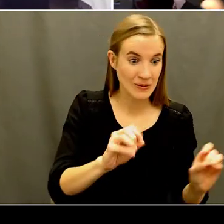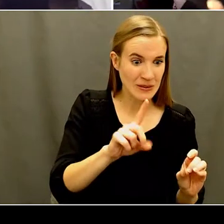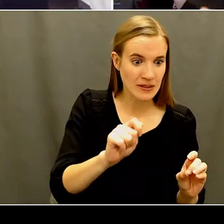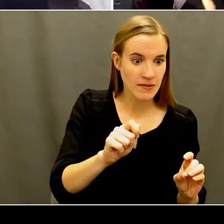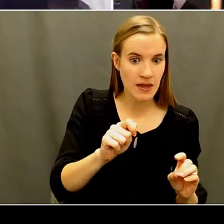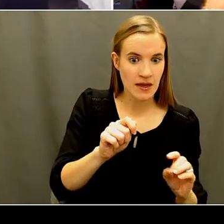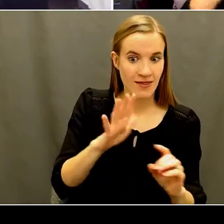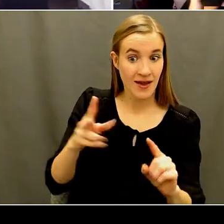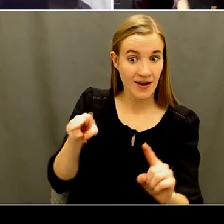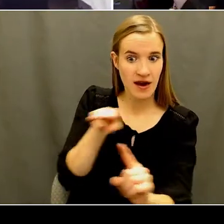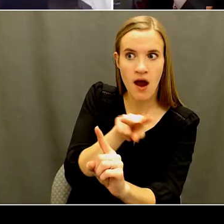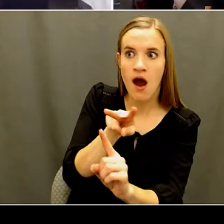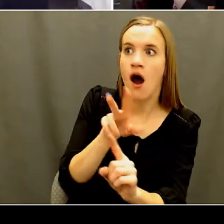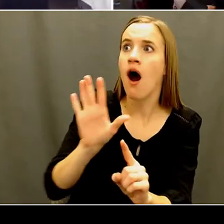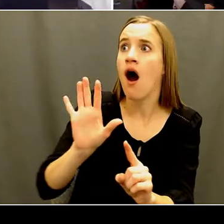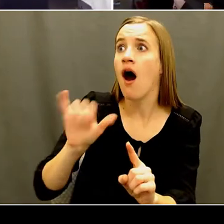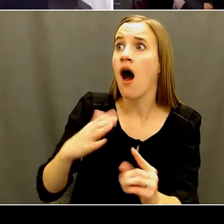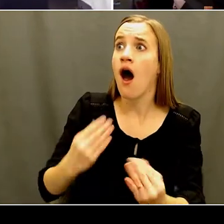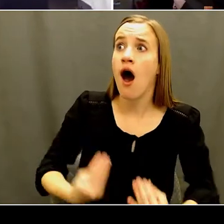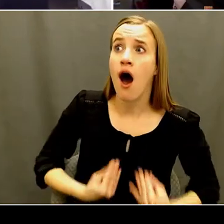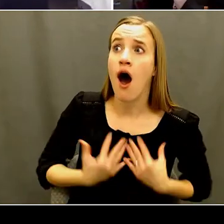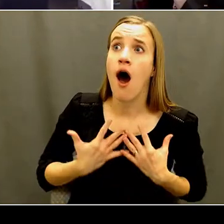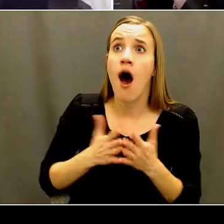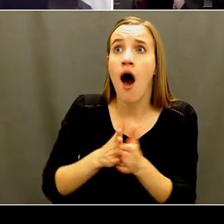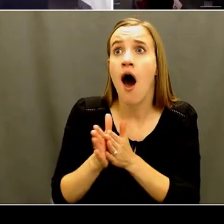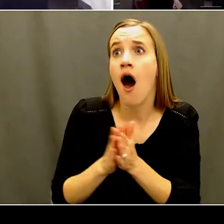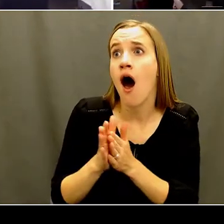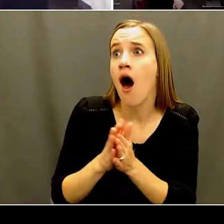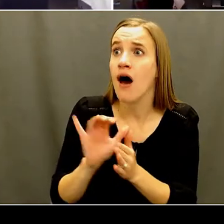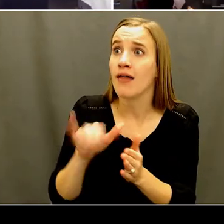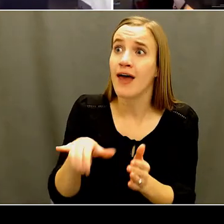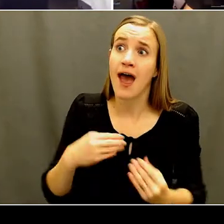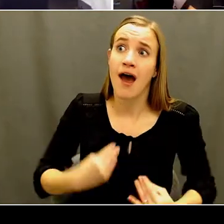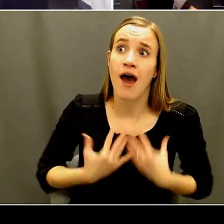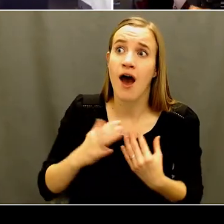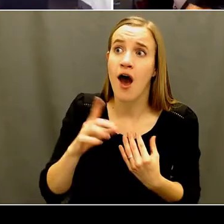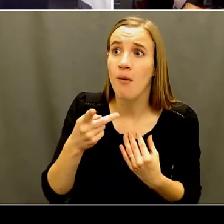with others is very moving. I appreciate that so much. So thank you. And as we